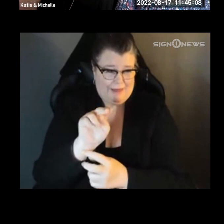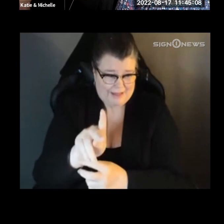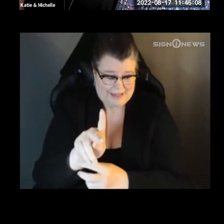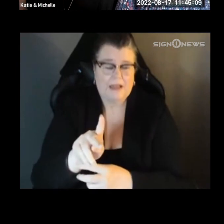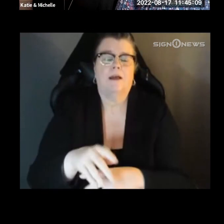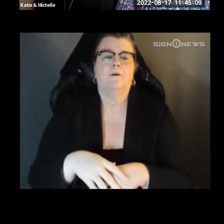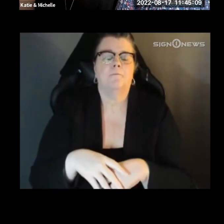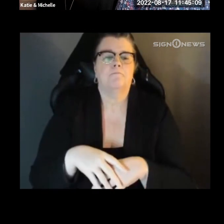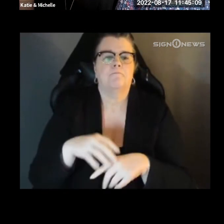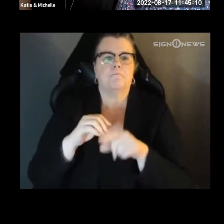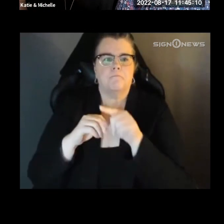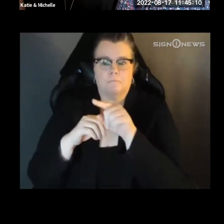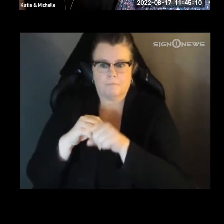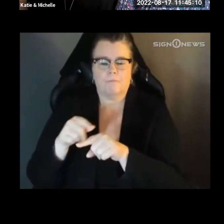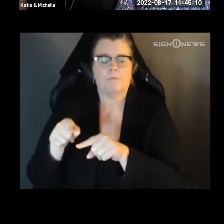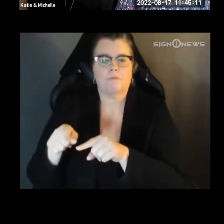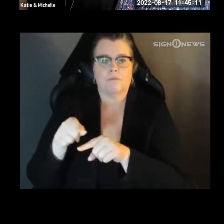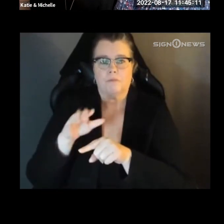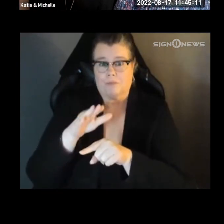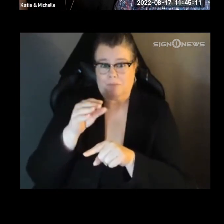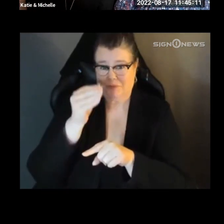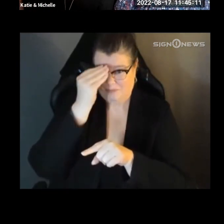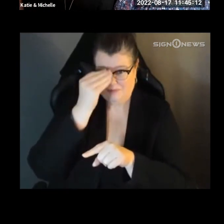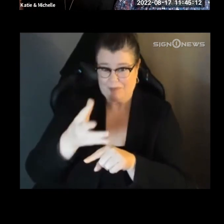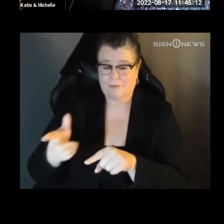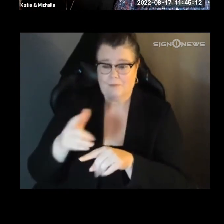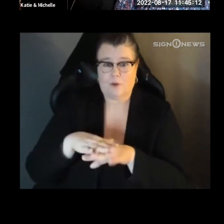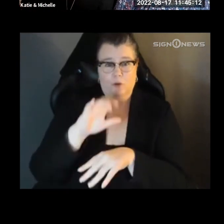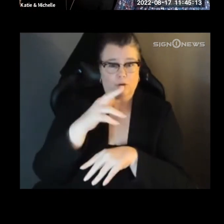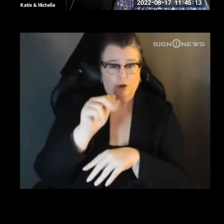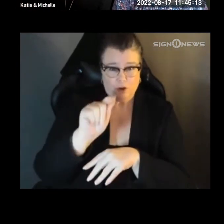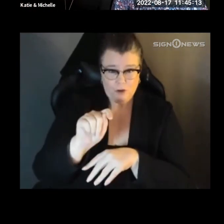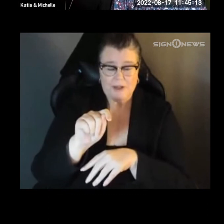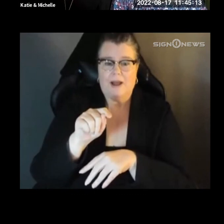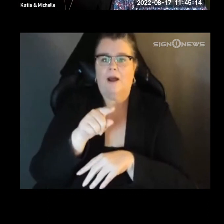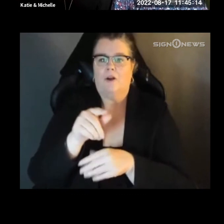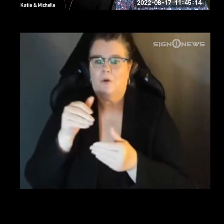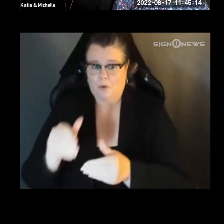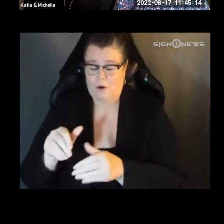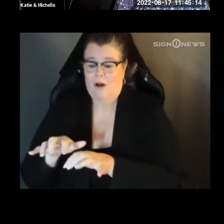there are three little dots in a row in this in the right on the right side of it below all the